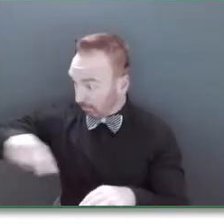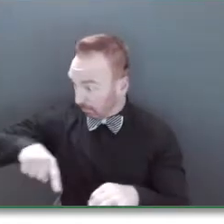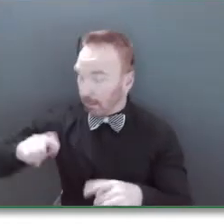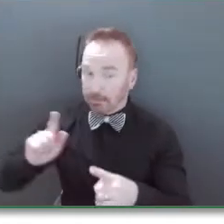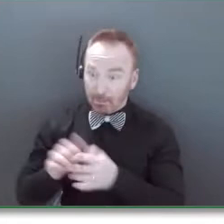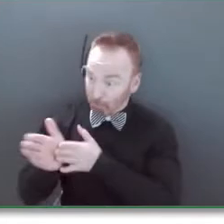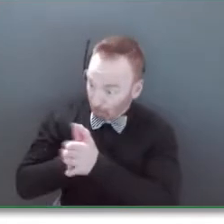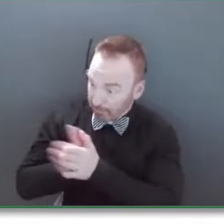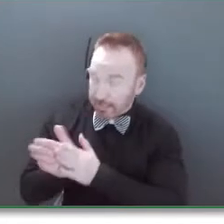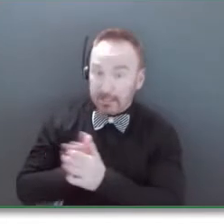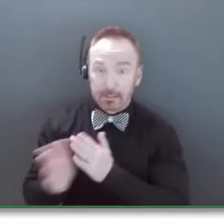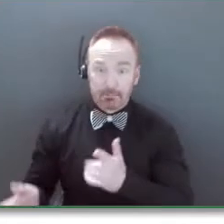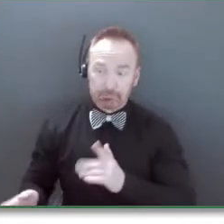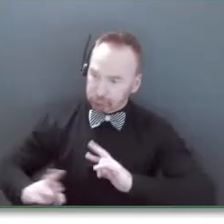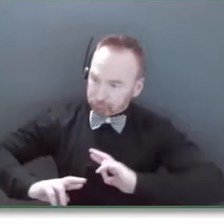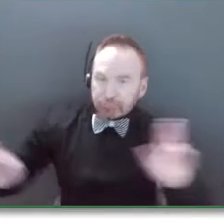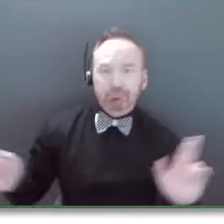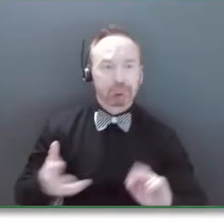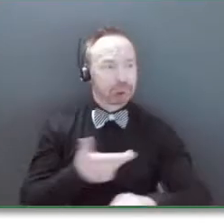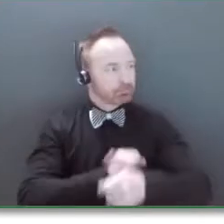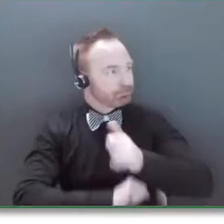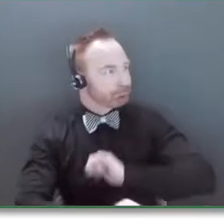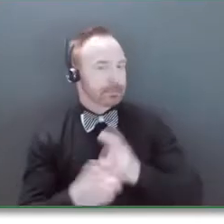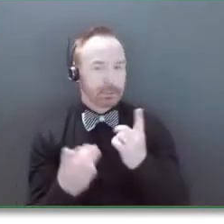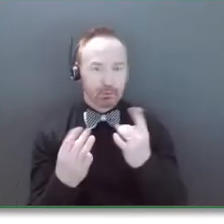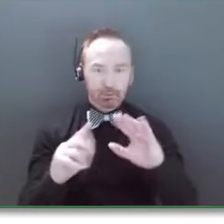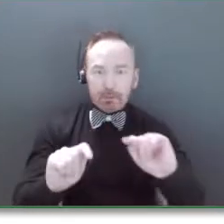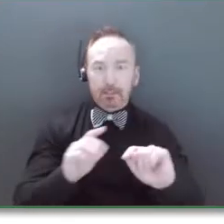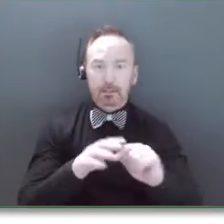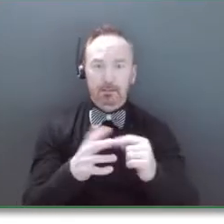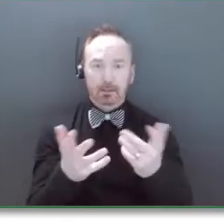that wants to accomplish you know something interesting together. On the